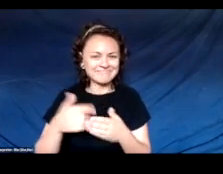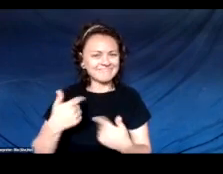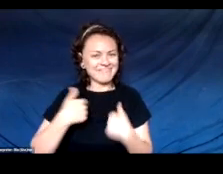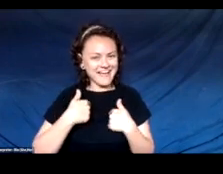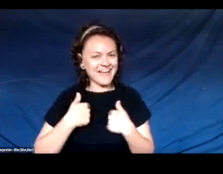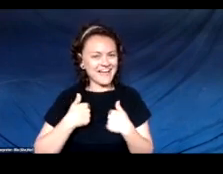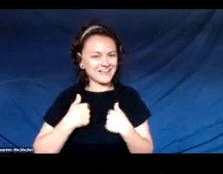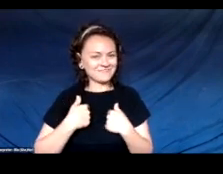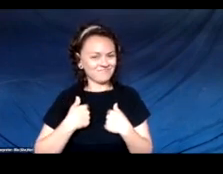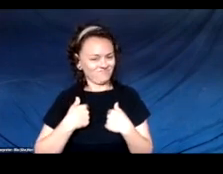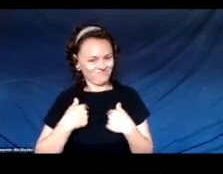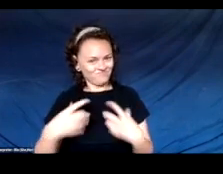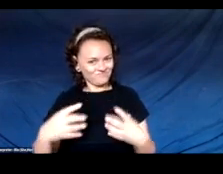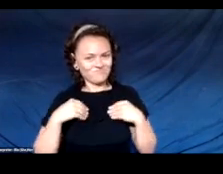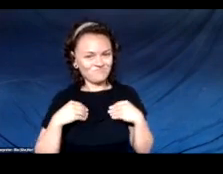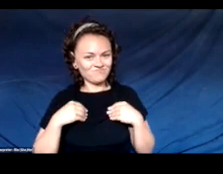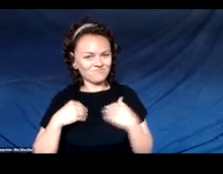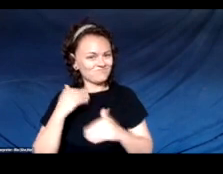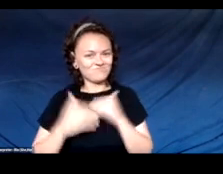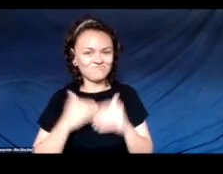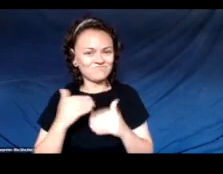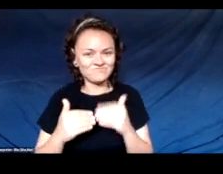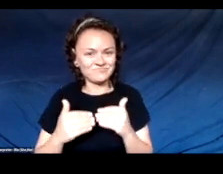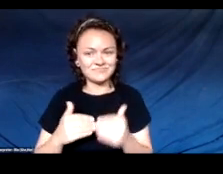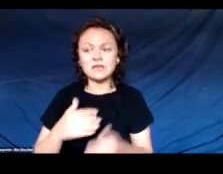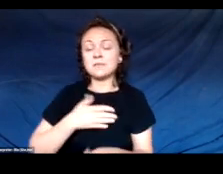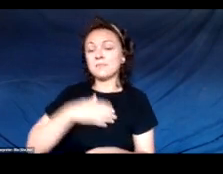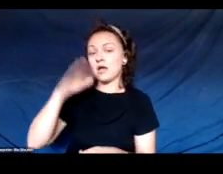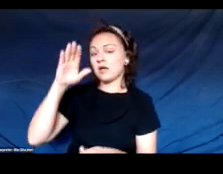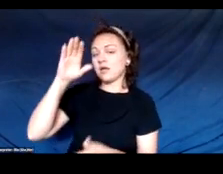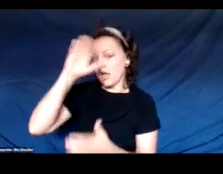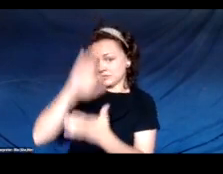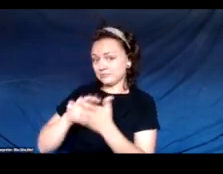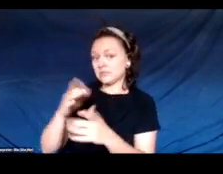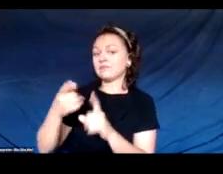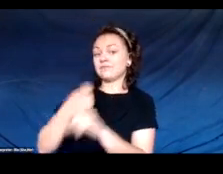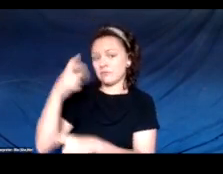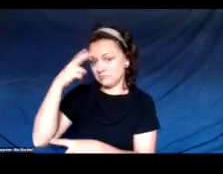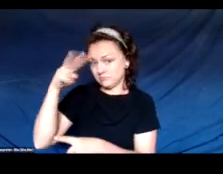So he's from Mexico and he has Apert syndrome and he has epilepsy.